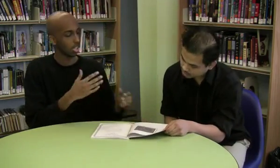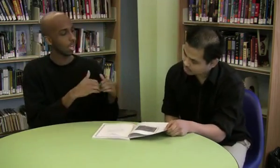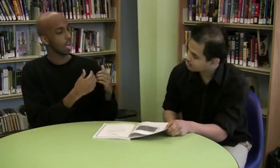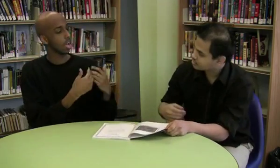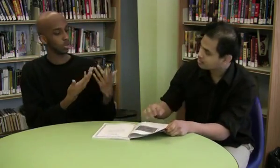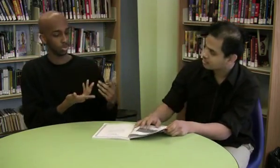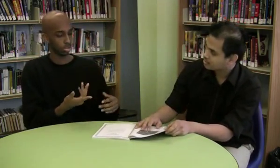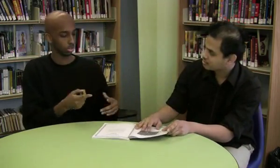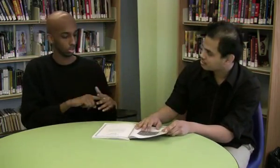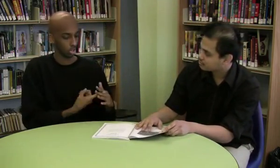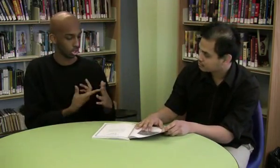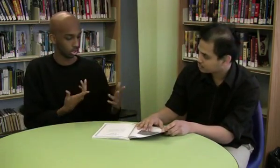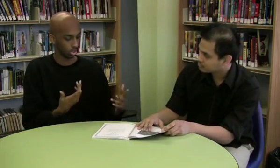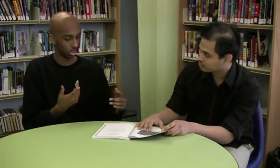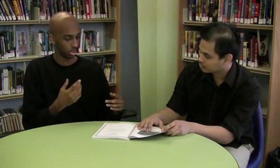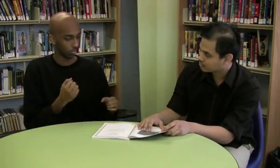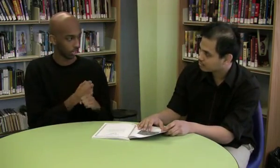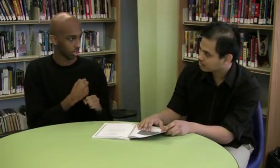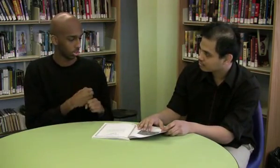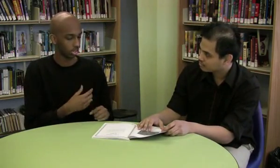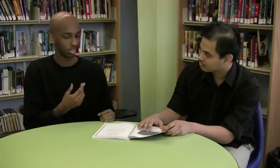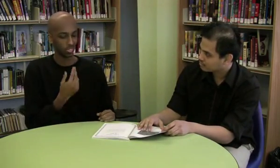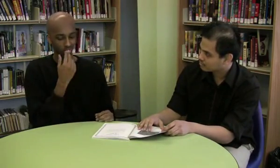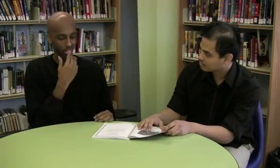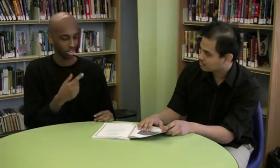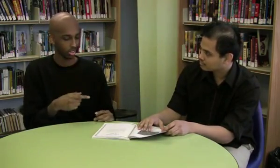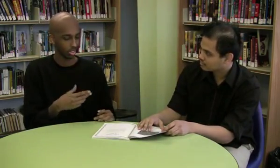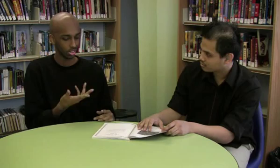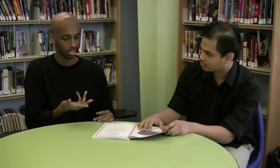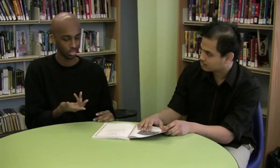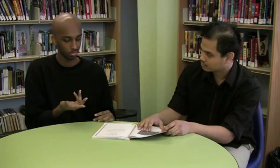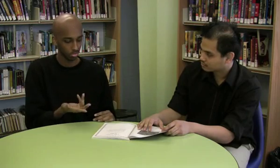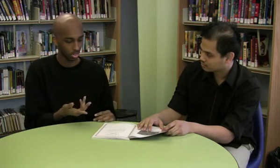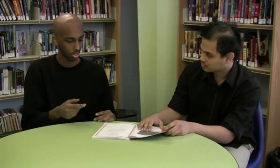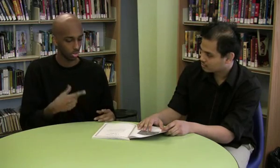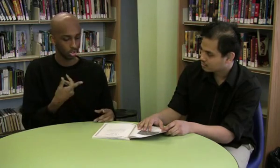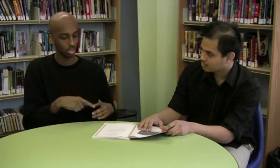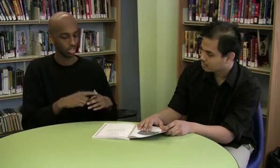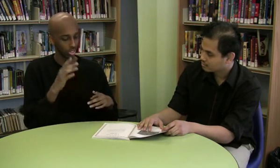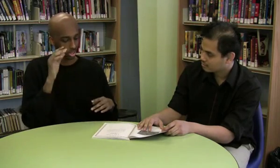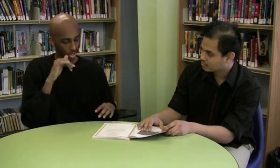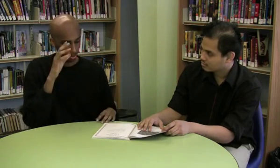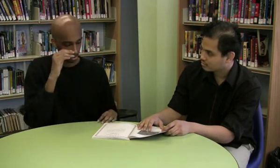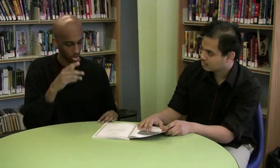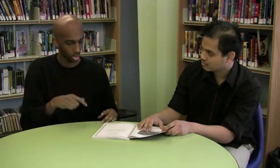He started as a young boy. He got his bike stolen.